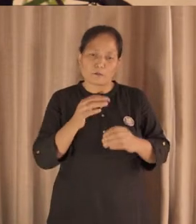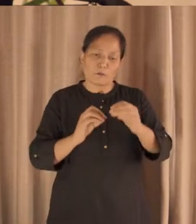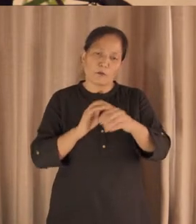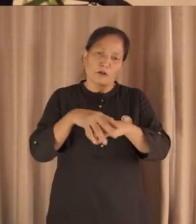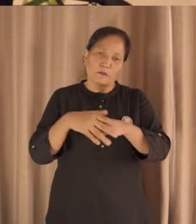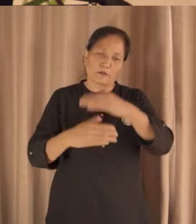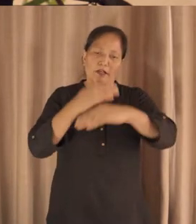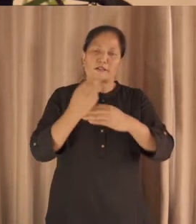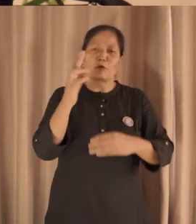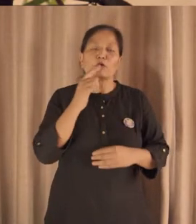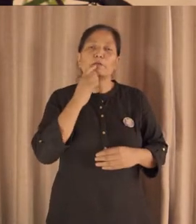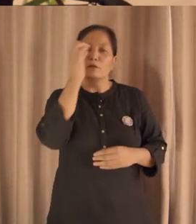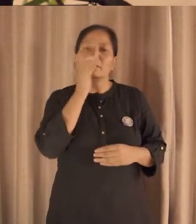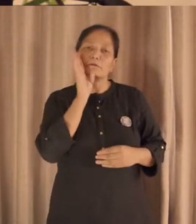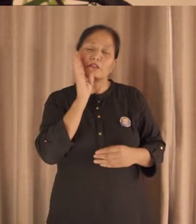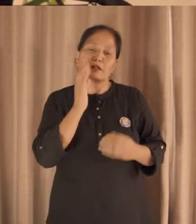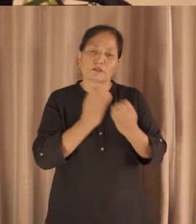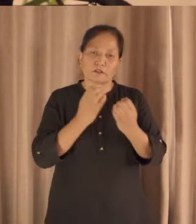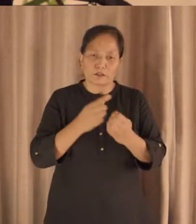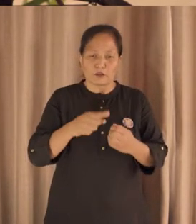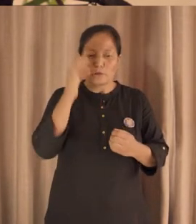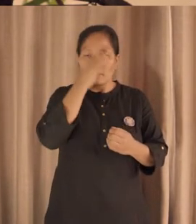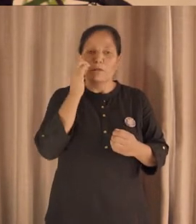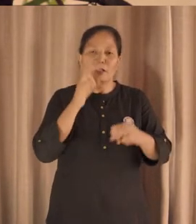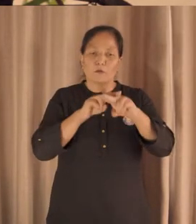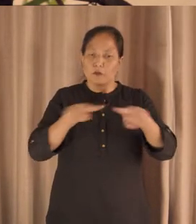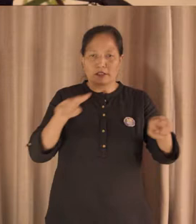you please highlight more on this? G: The state, society, culture, people, citizen